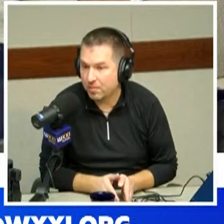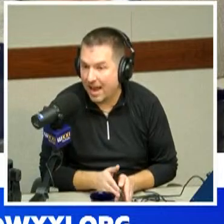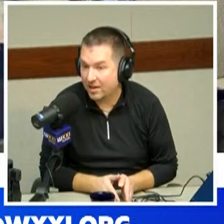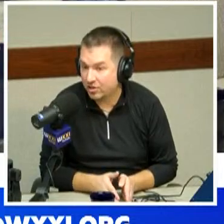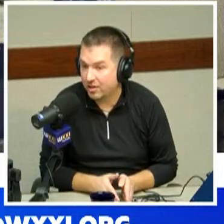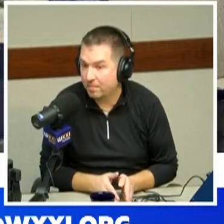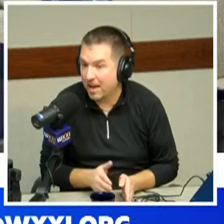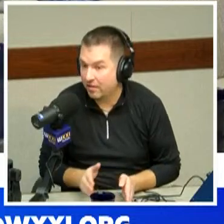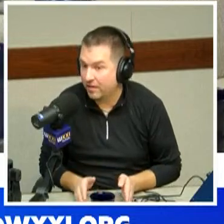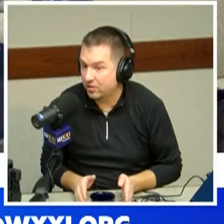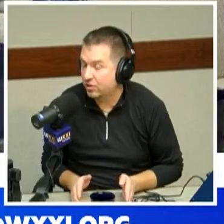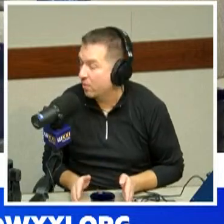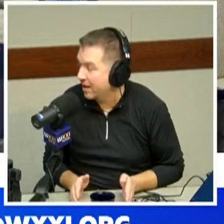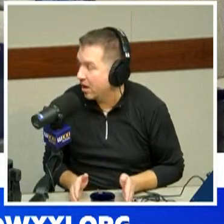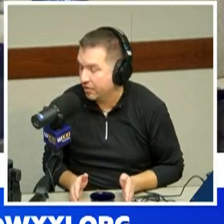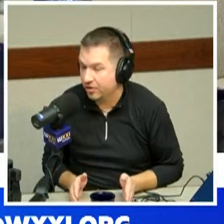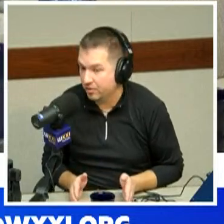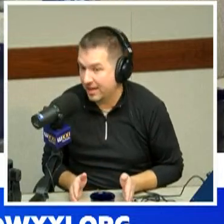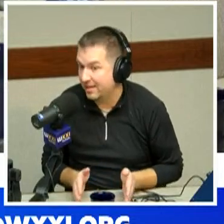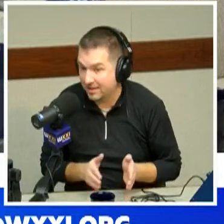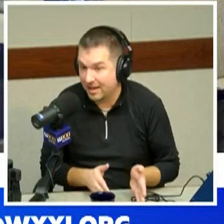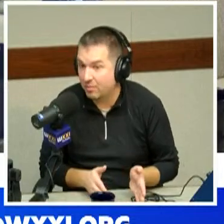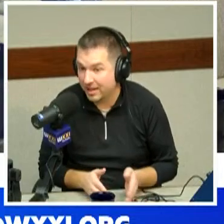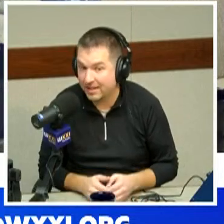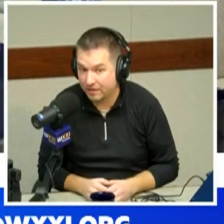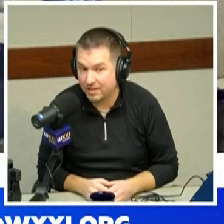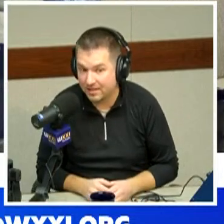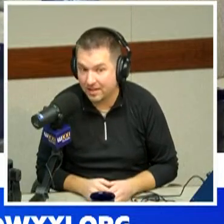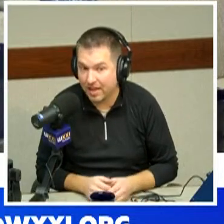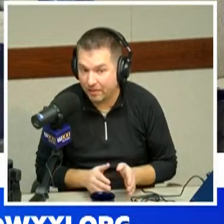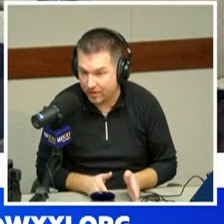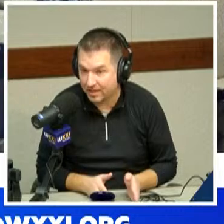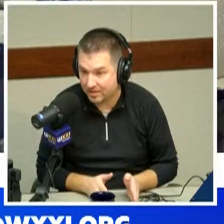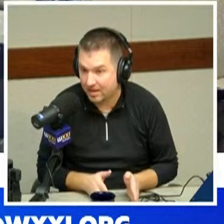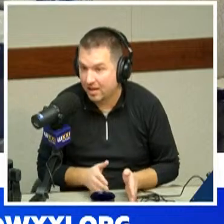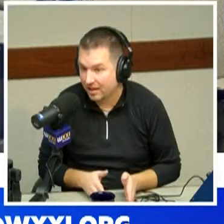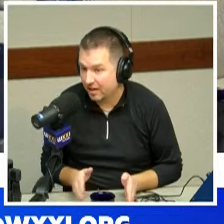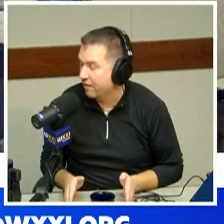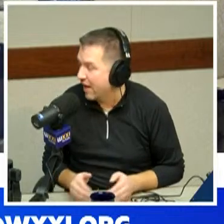but actually benefits so many other use cases and we can definitely see that this can follow